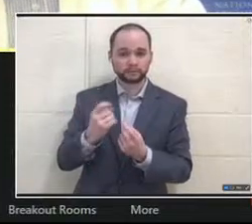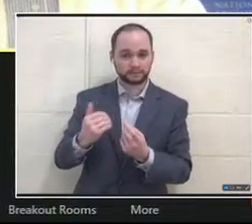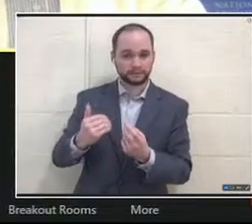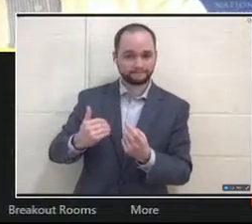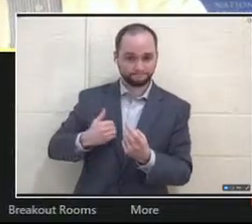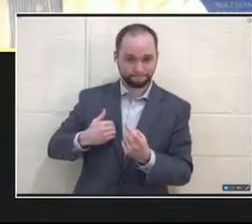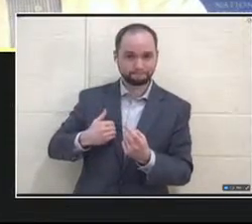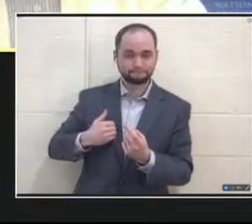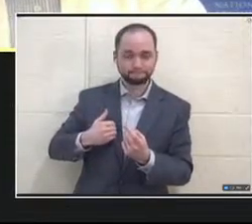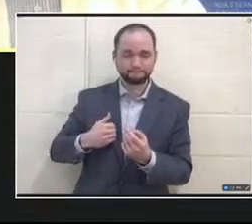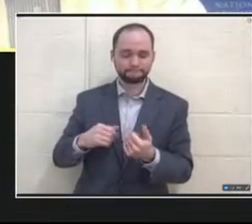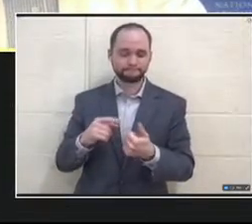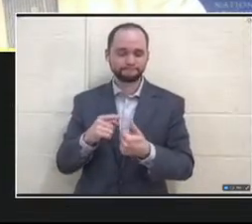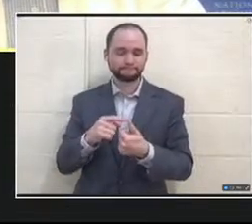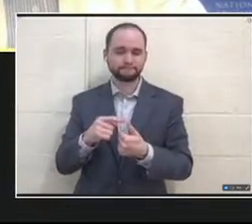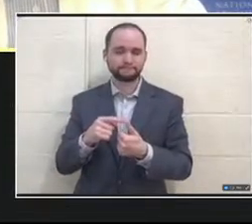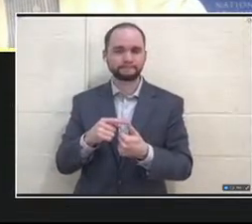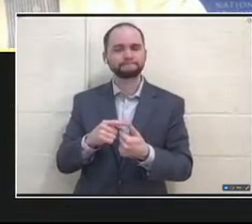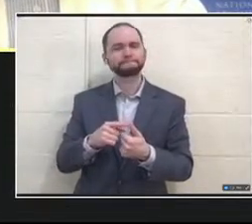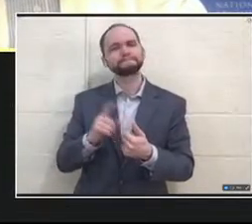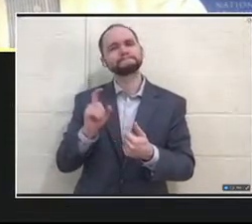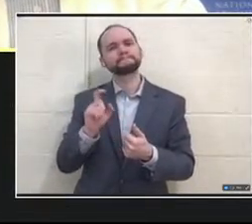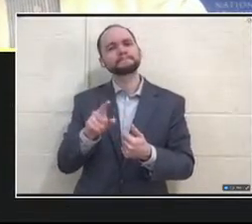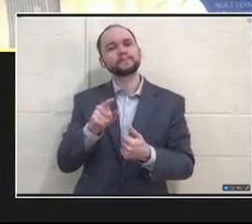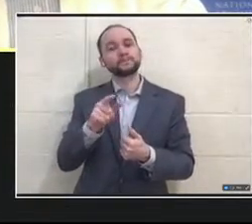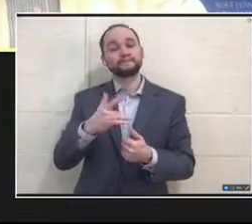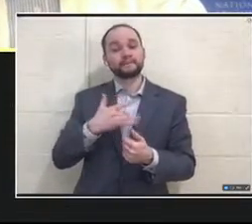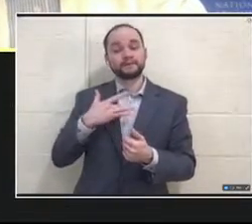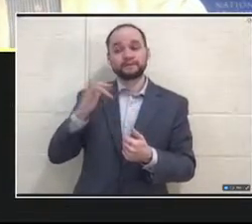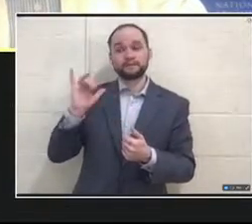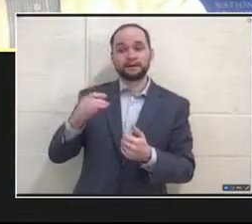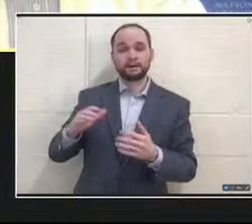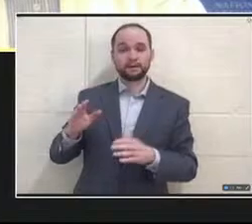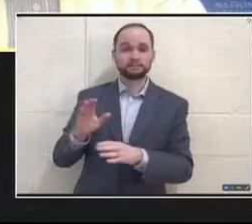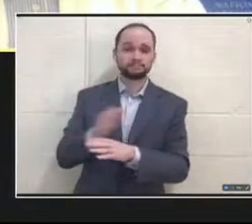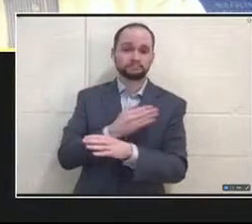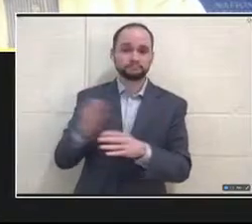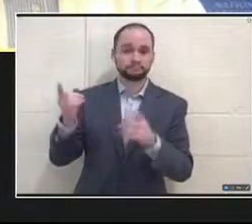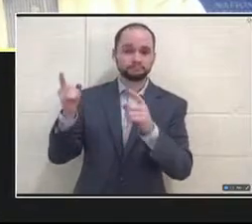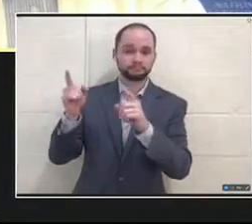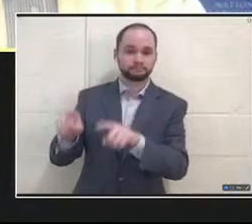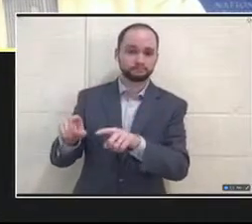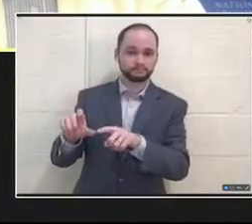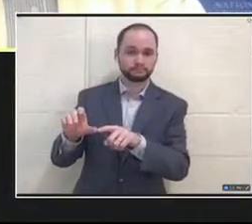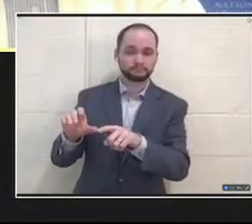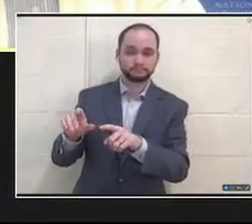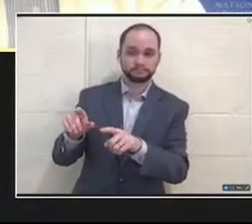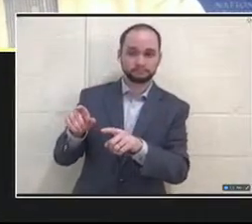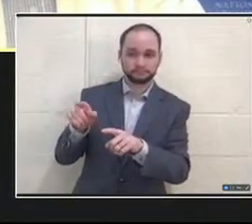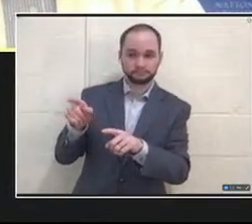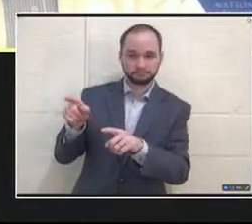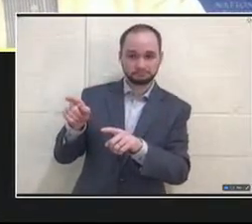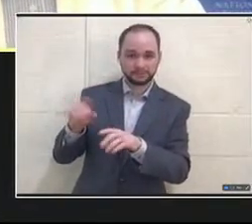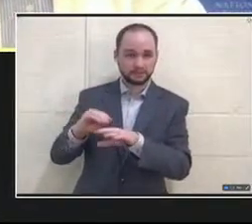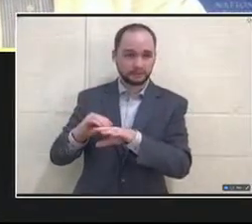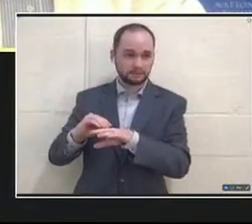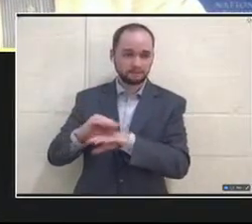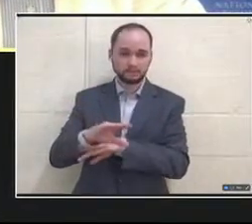did you feel that that concert at the Lincoln Memorial changed people's perception of you